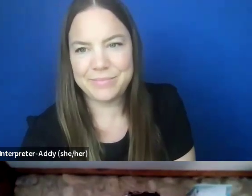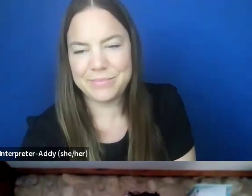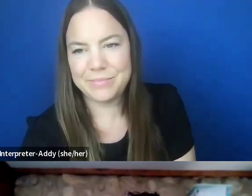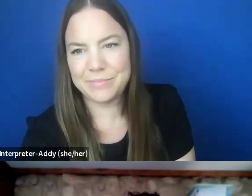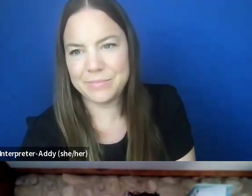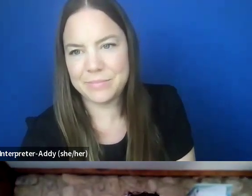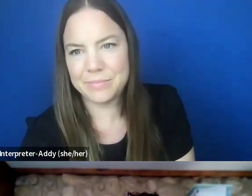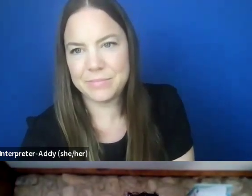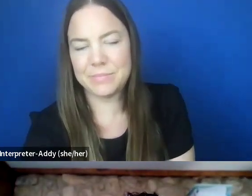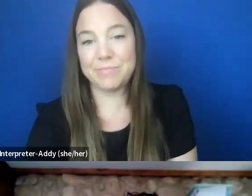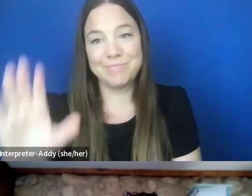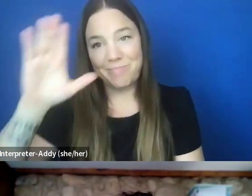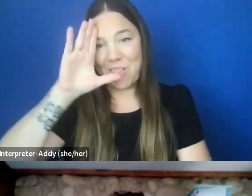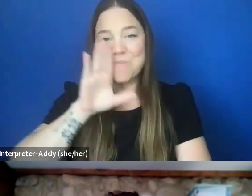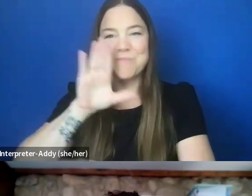Don Dew: Good afternoon. How are you?